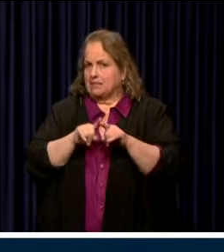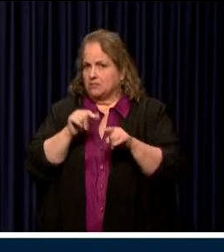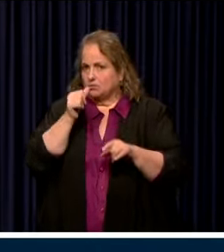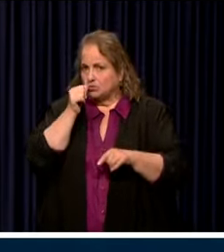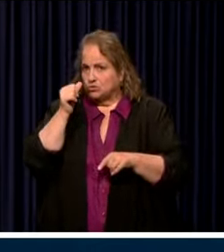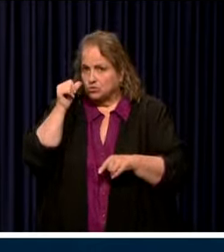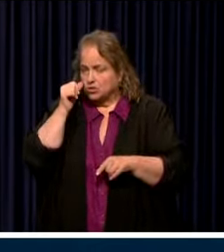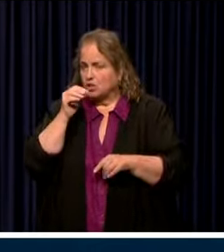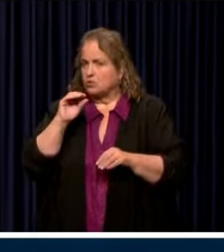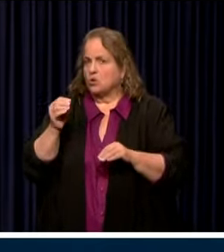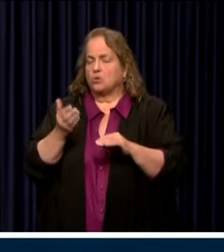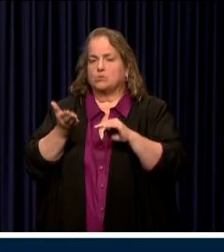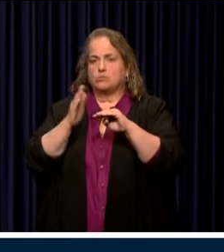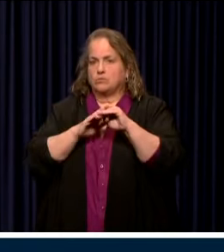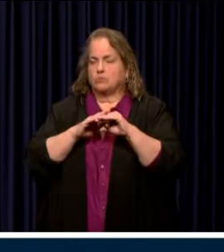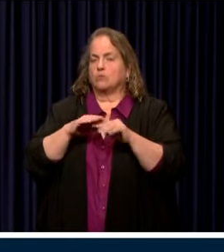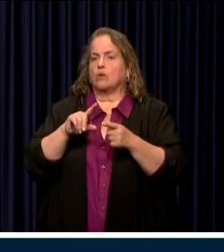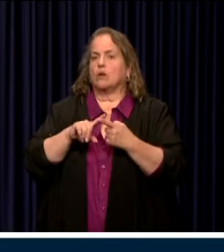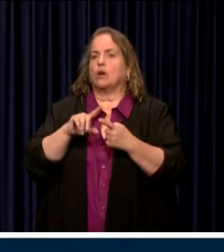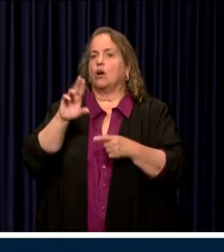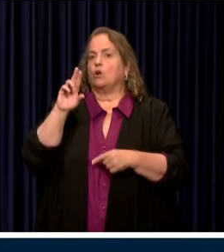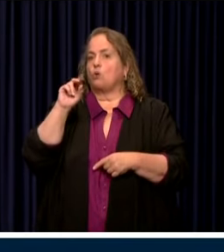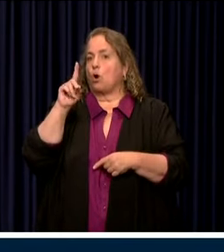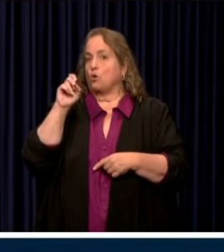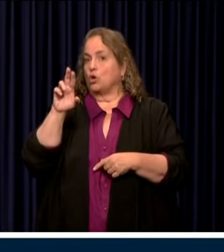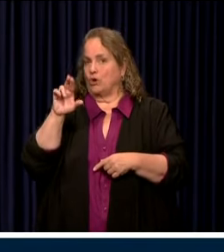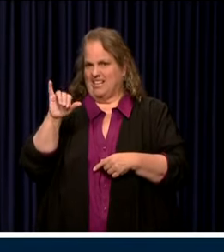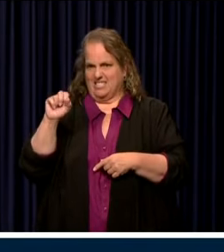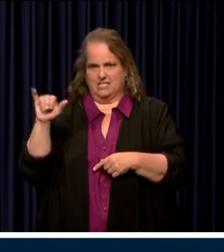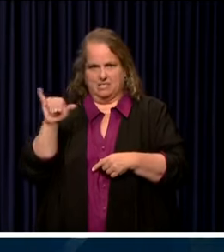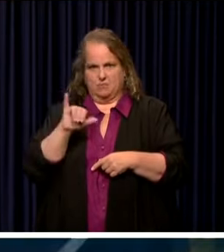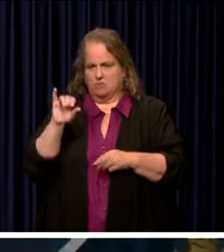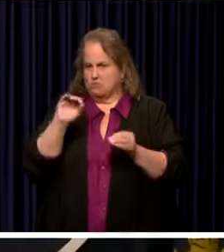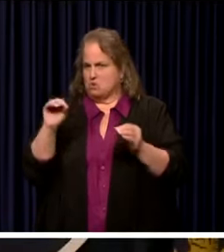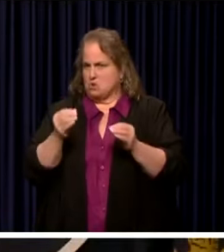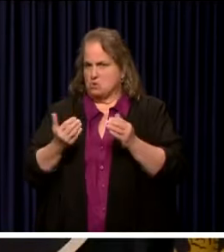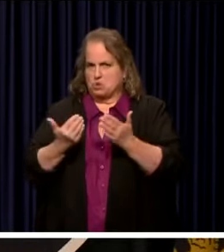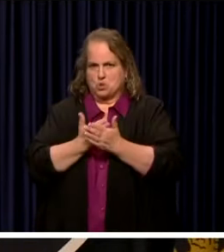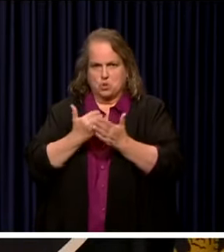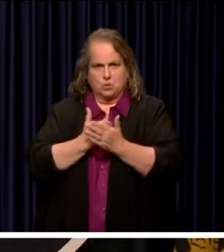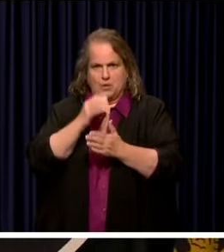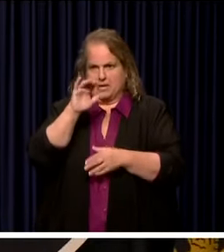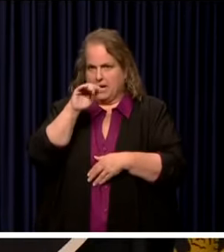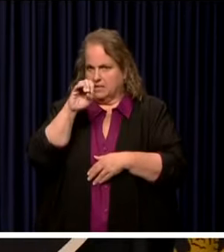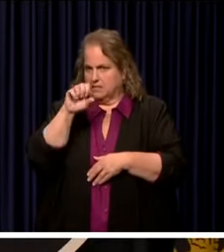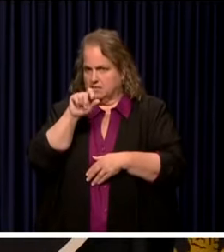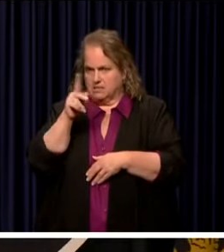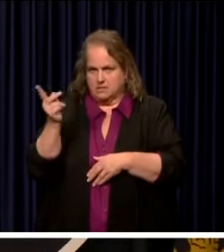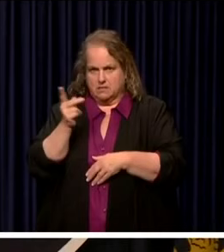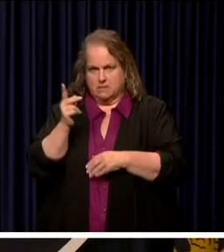WEB PHIL PENDLETON WITH JOE ROGUES A, AND I'M GOING TO GO BACK AND FORTH WITH THEM AND THE